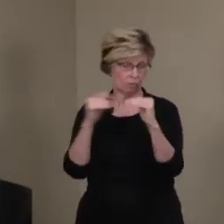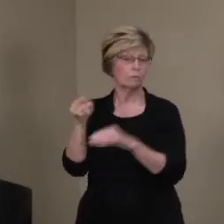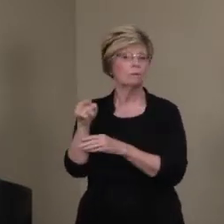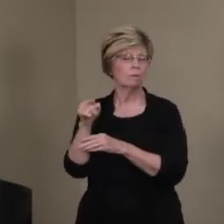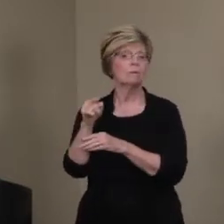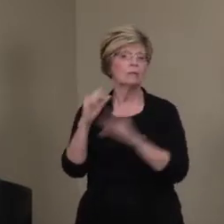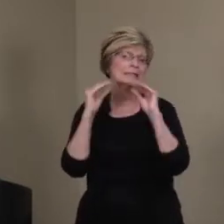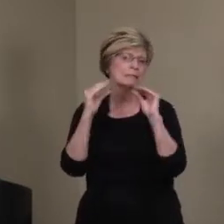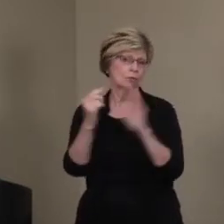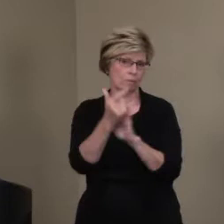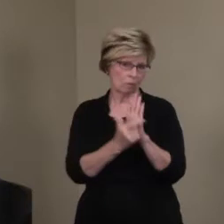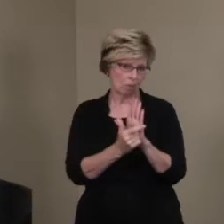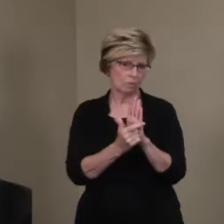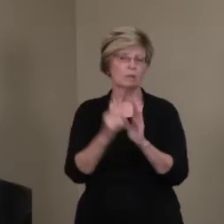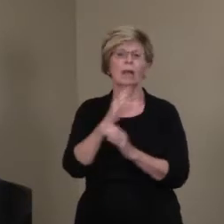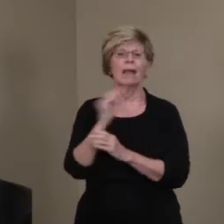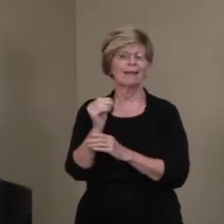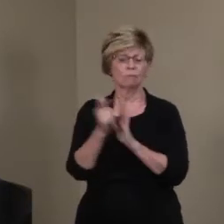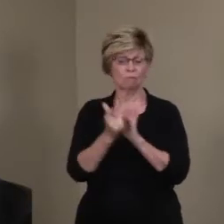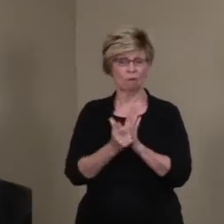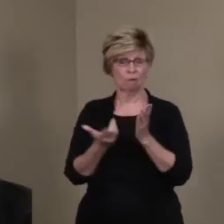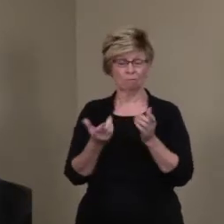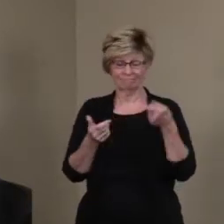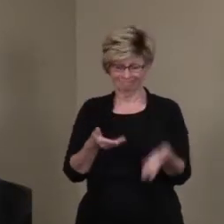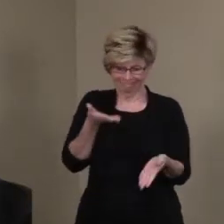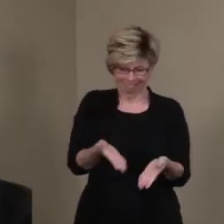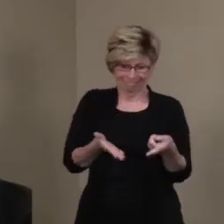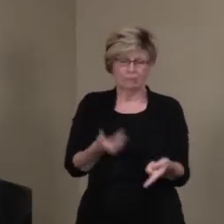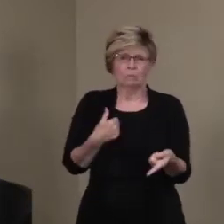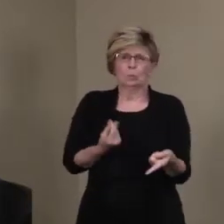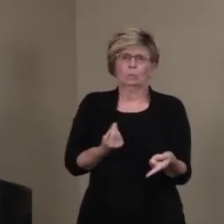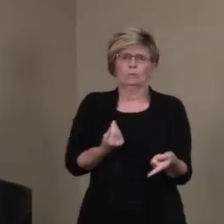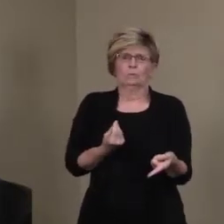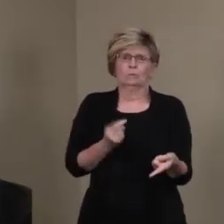a student's cognitive level you've got to teach them the law